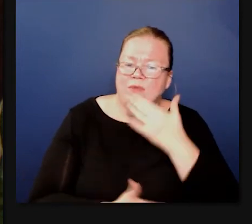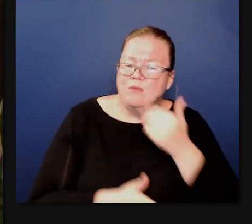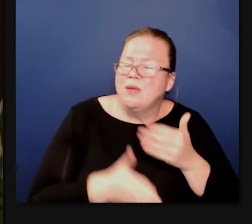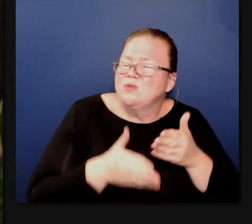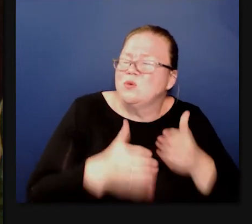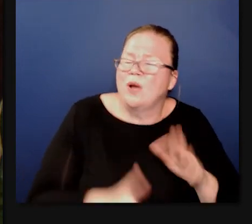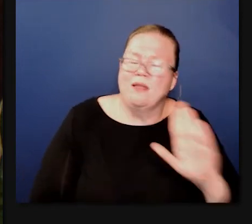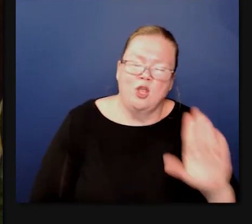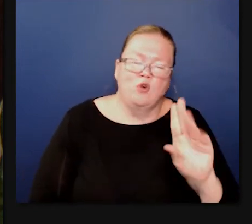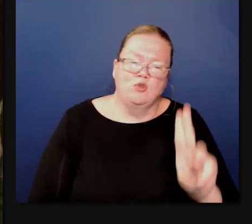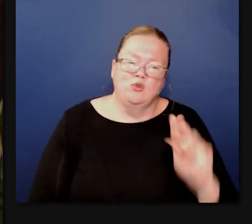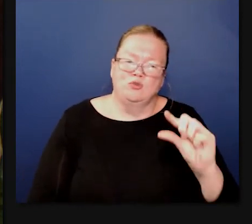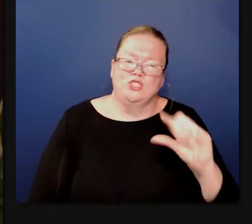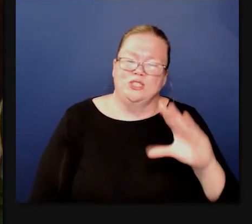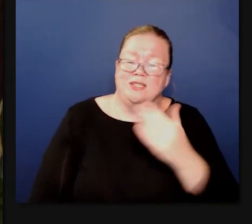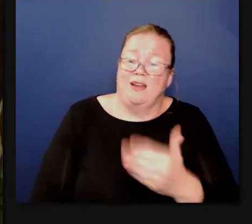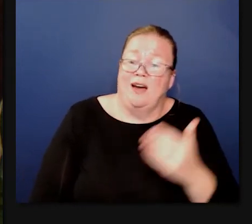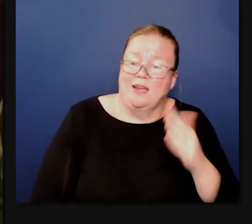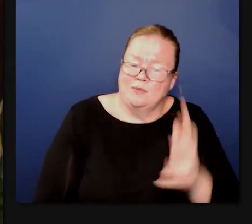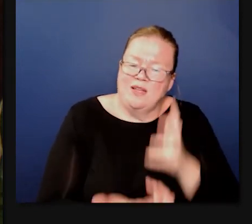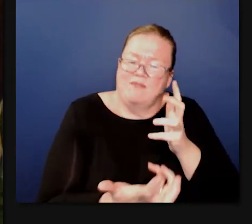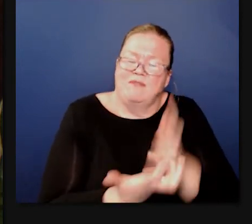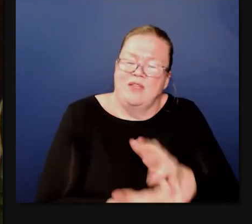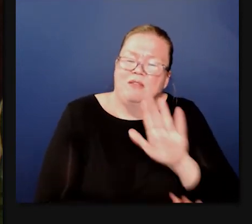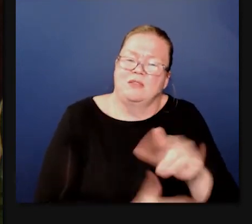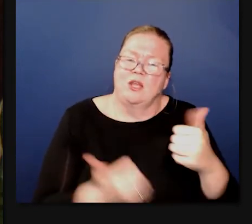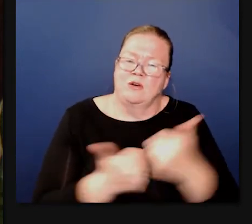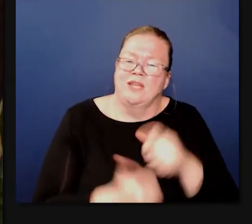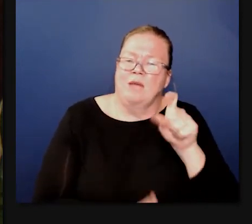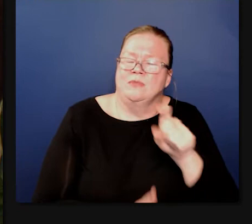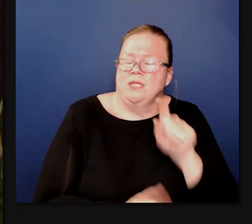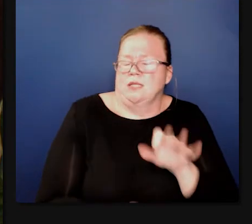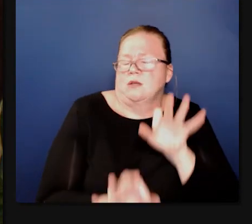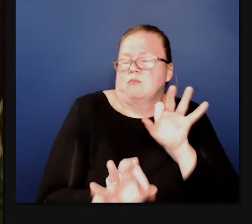and their UGC items fit with their games needs perfectly.